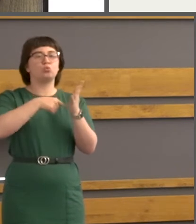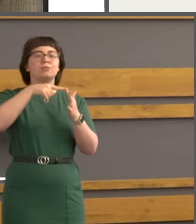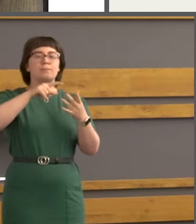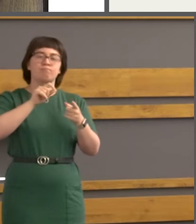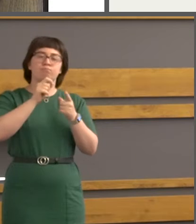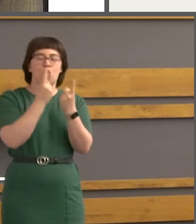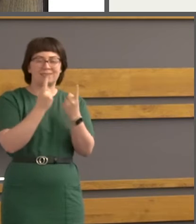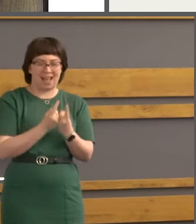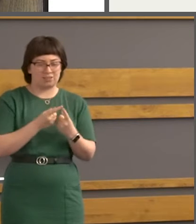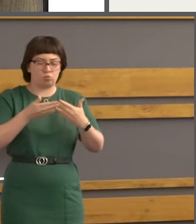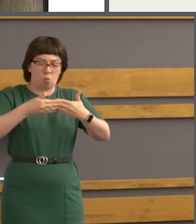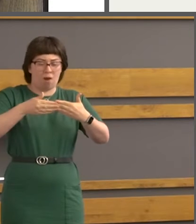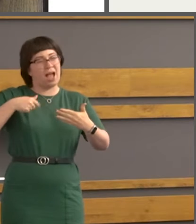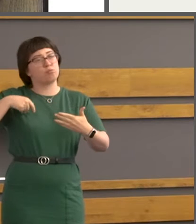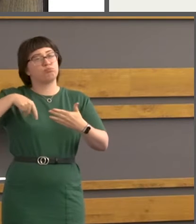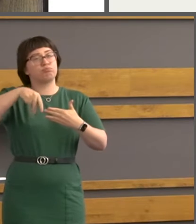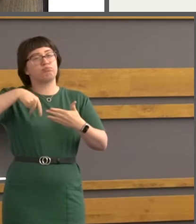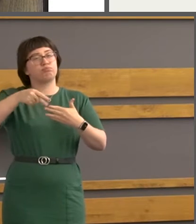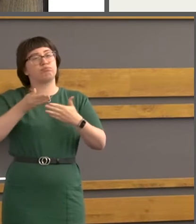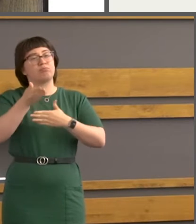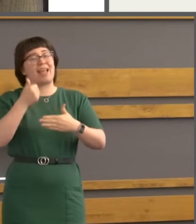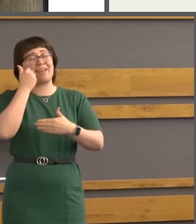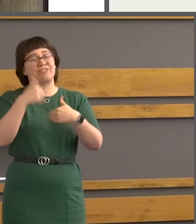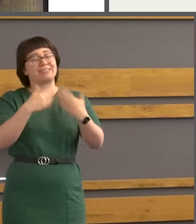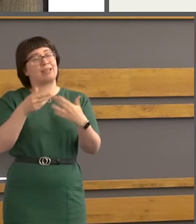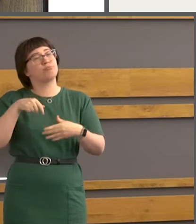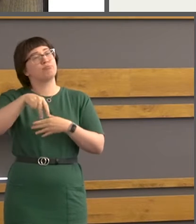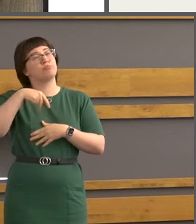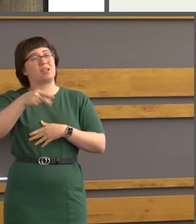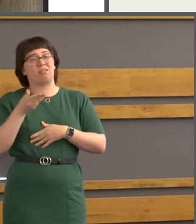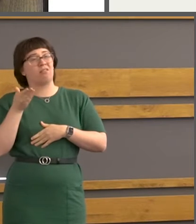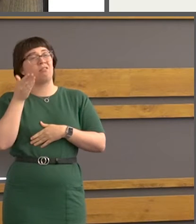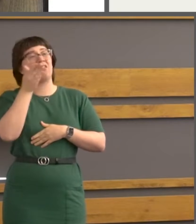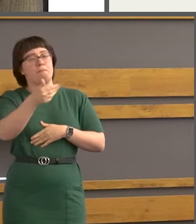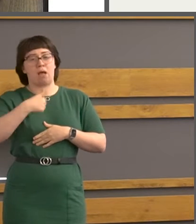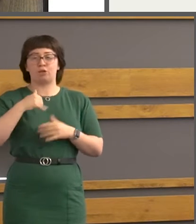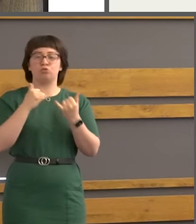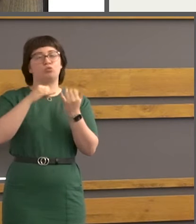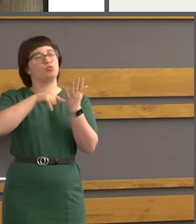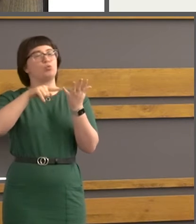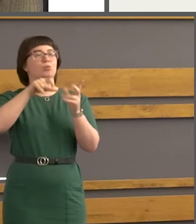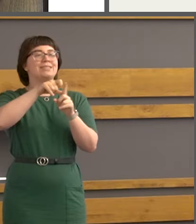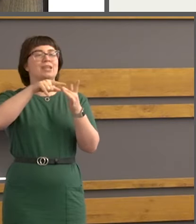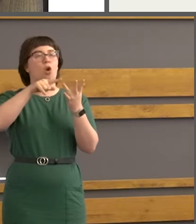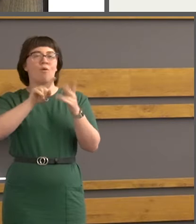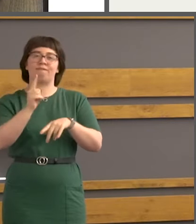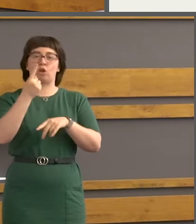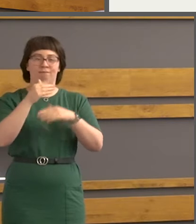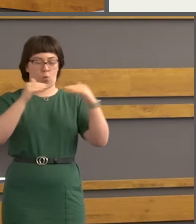And it's a door that I walk past every day and it's on my way to my studio, which is on the second floor, this is on the first floor.